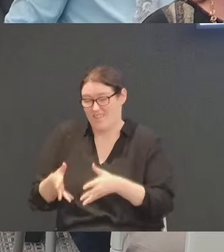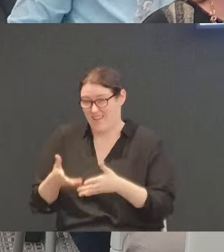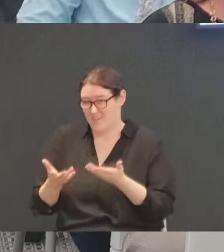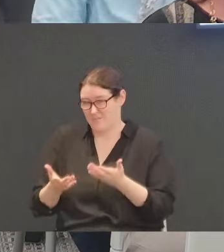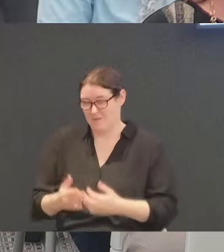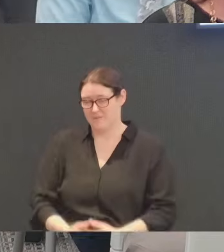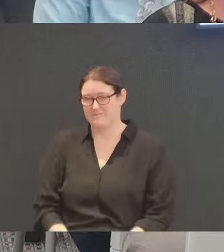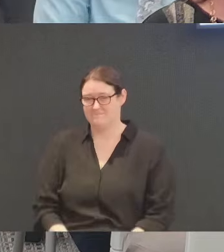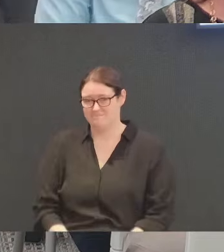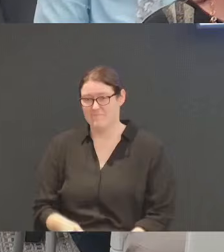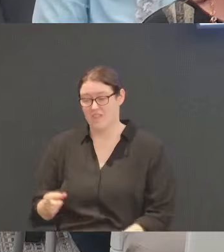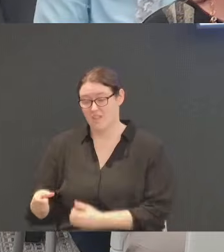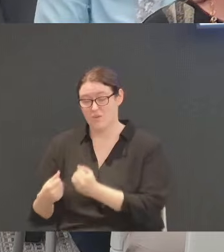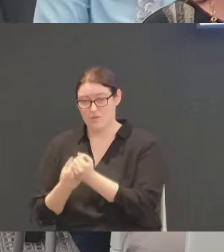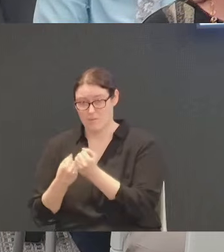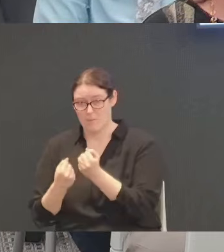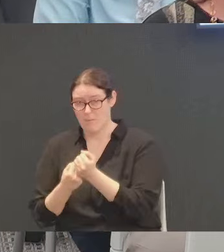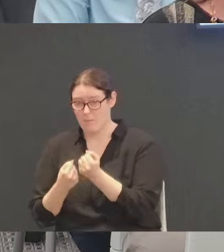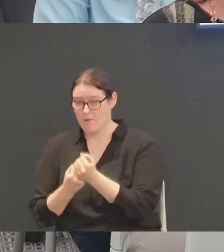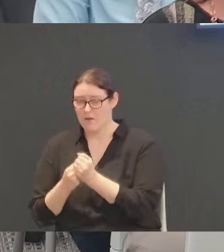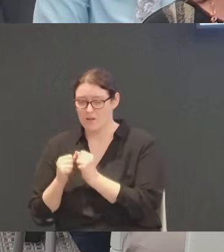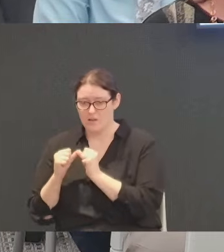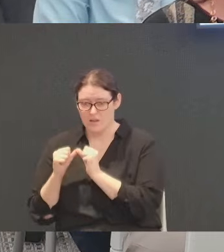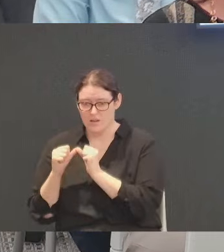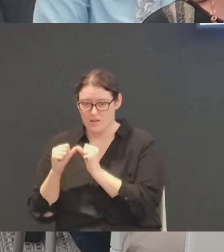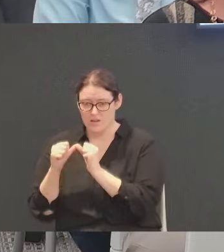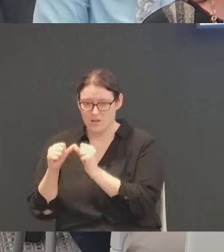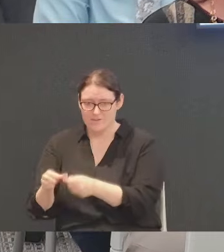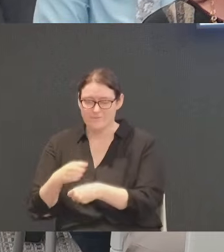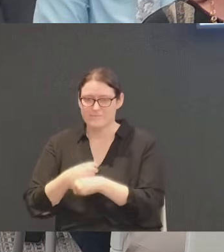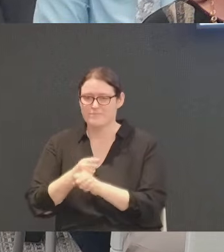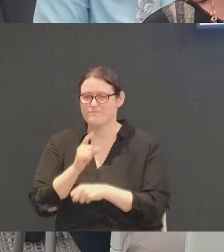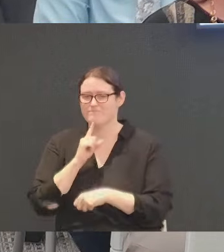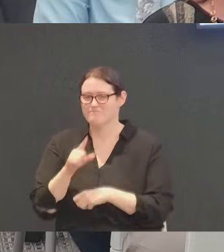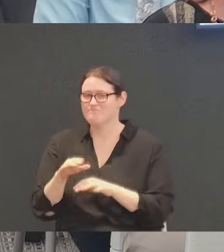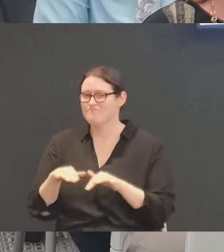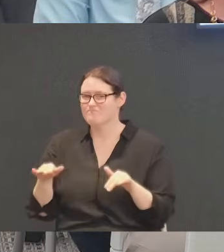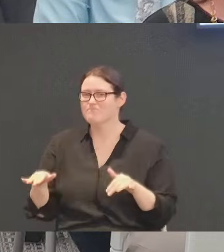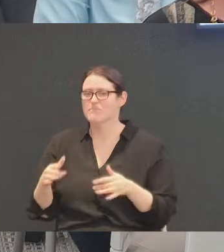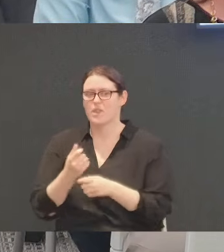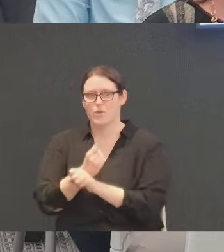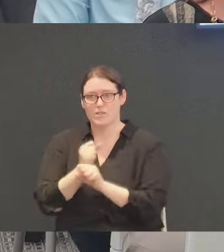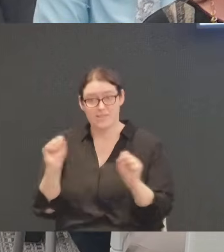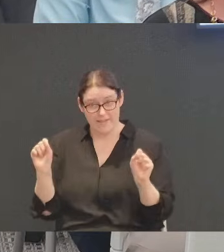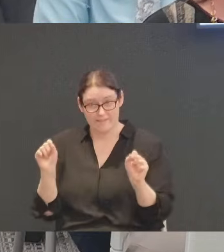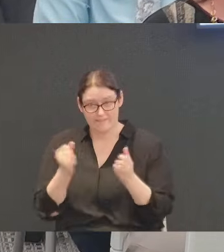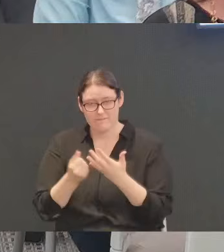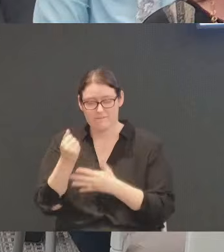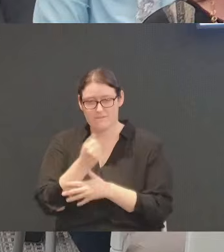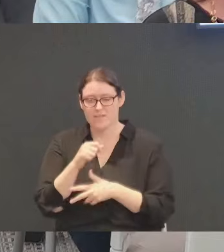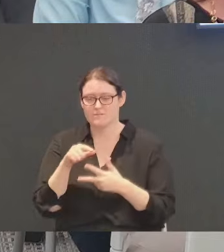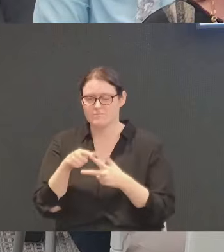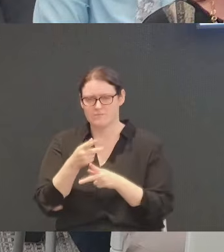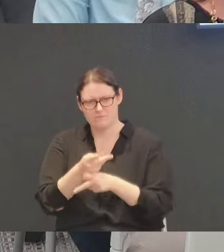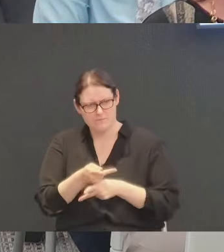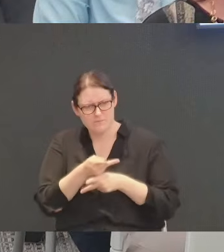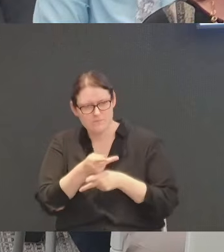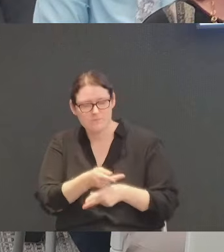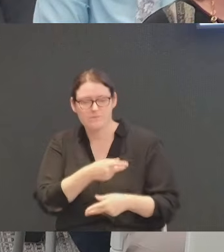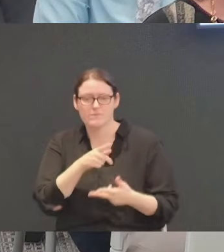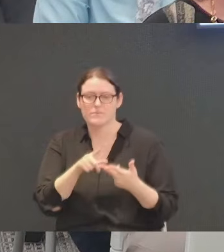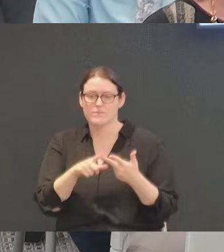through Job and Family Services help ensure these children are safe, cared for, given opportunities